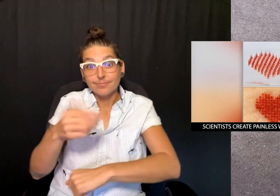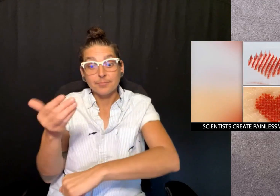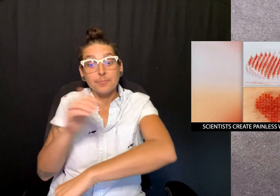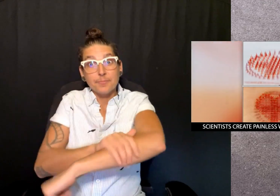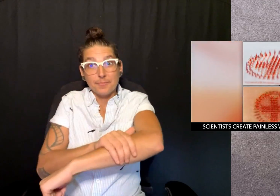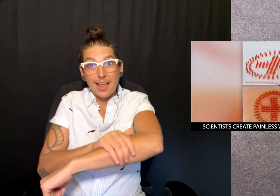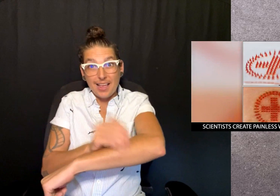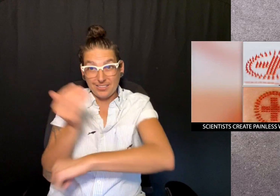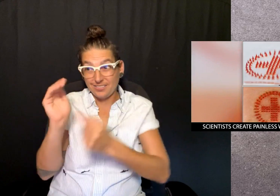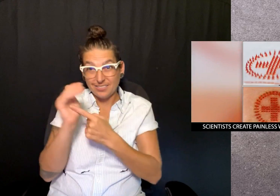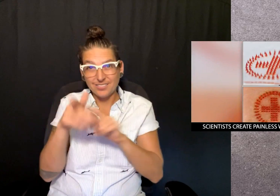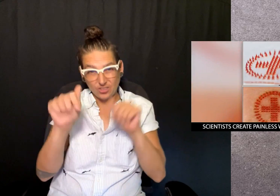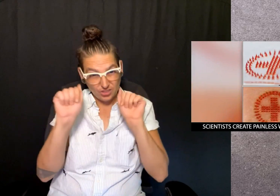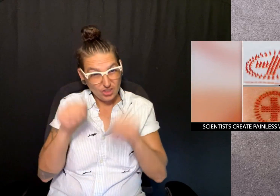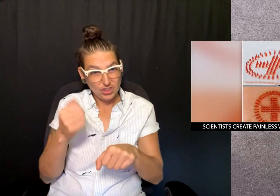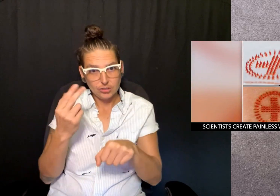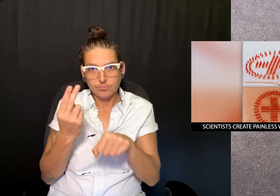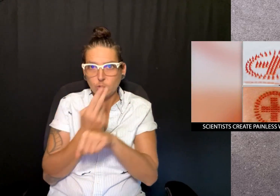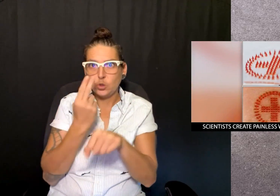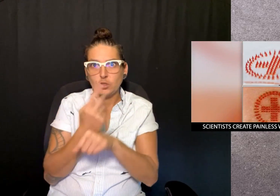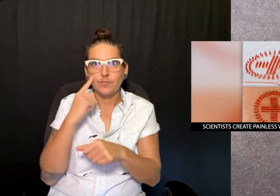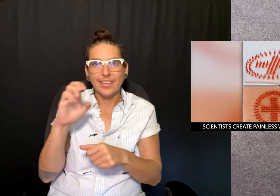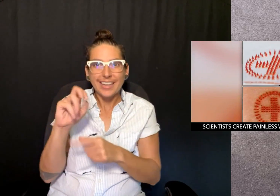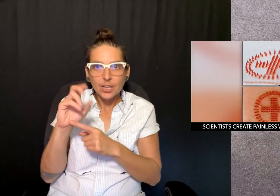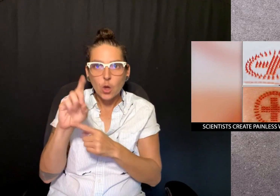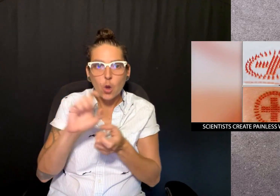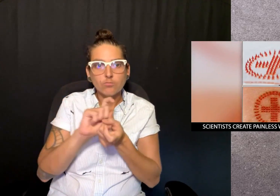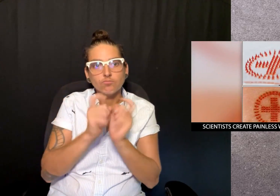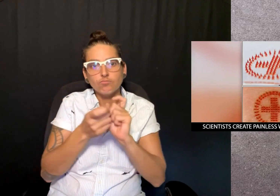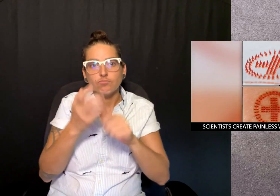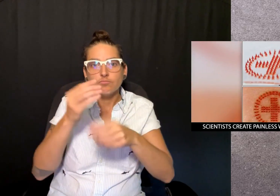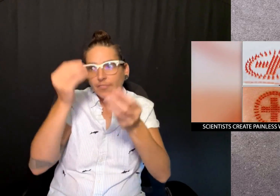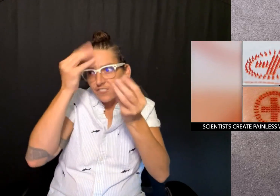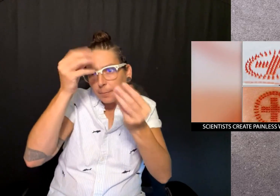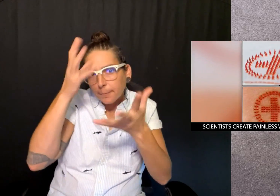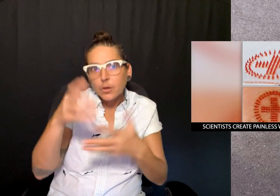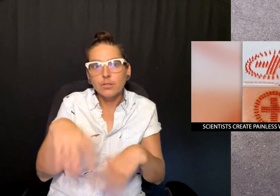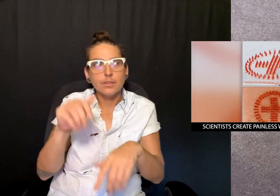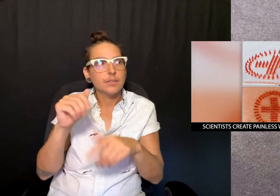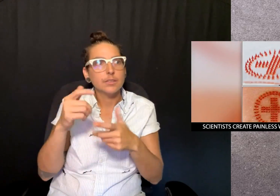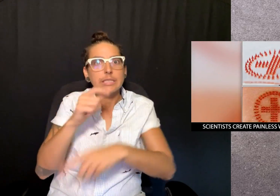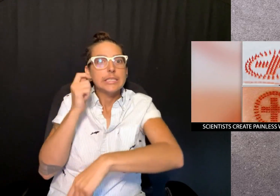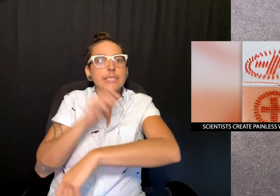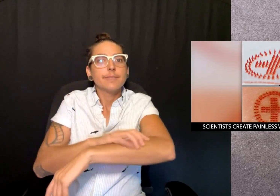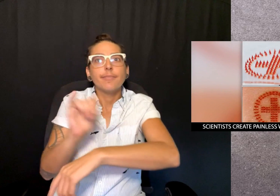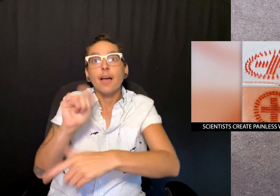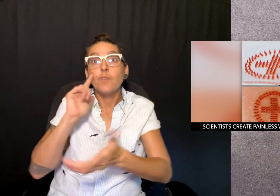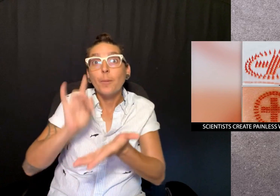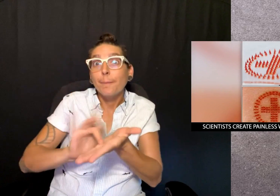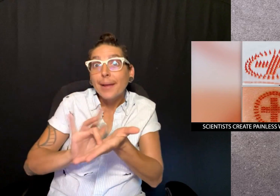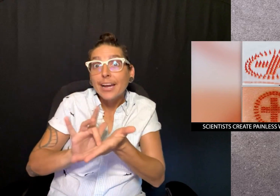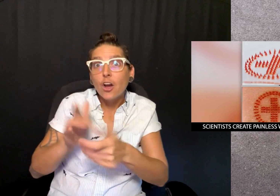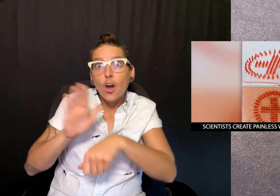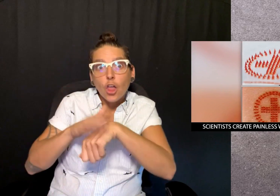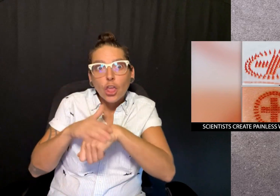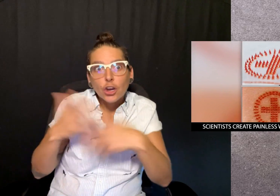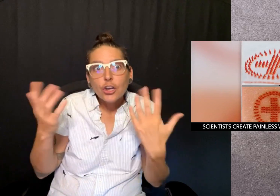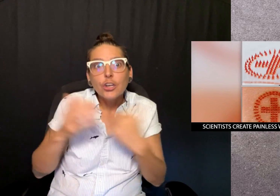could also be used to encode information onto the skin for medical alerts and even on pets